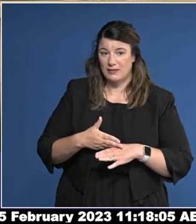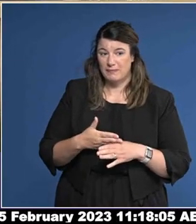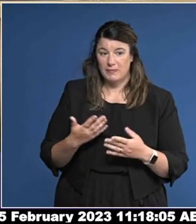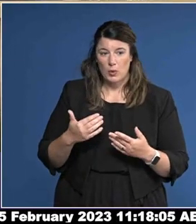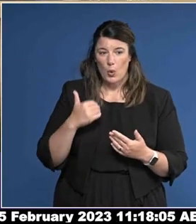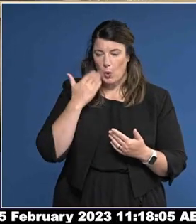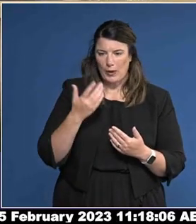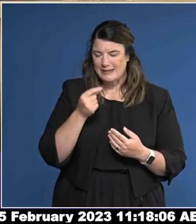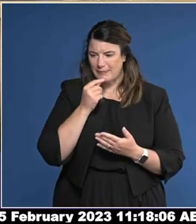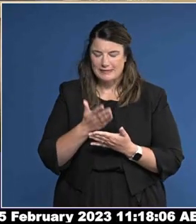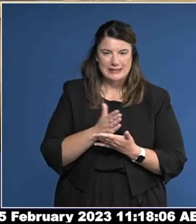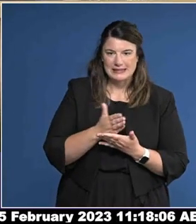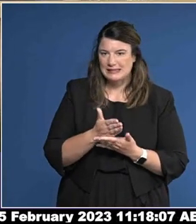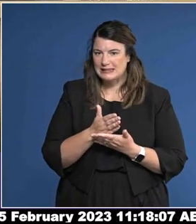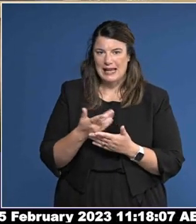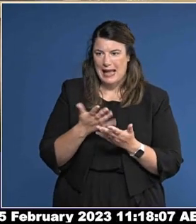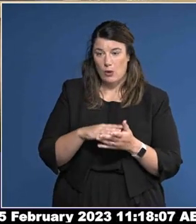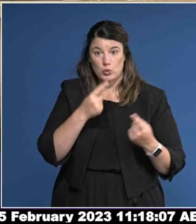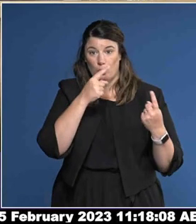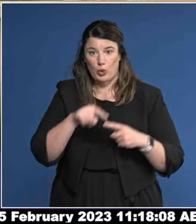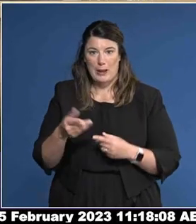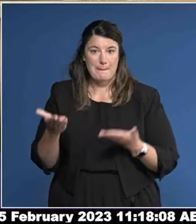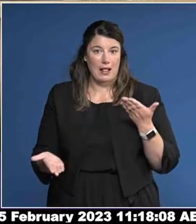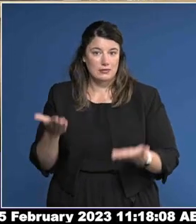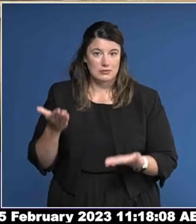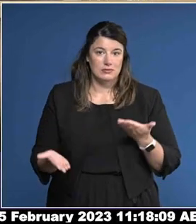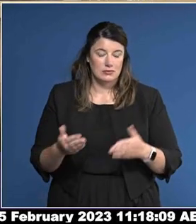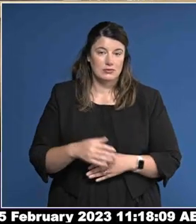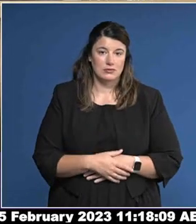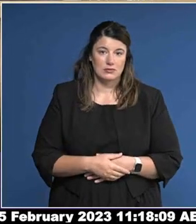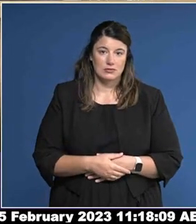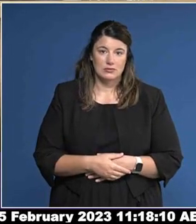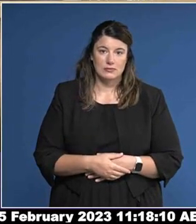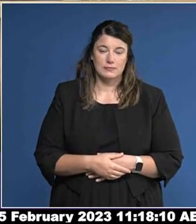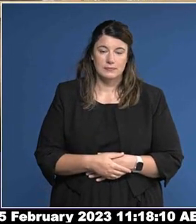there. And you know, there is always a tension point between the frontline